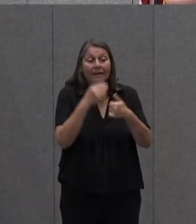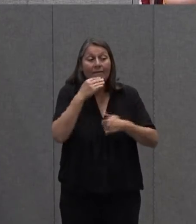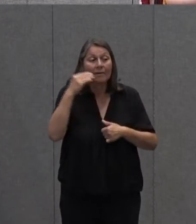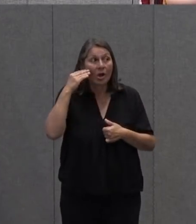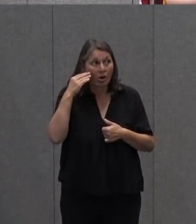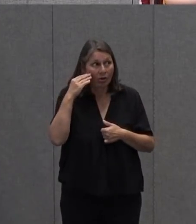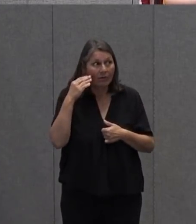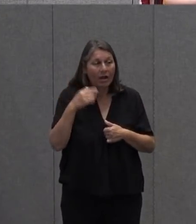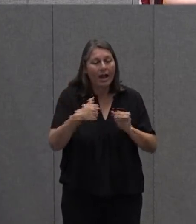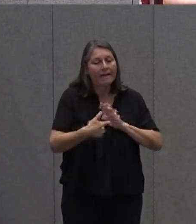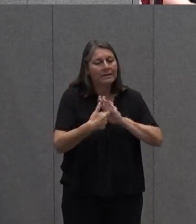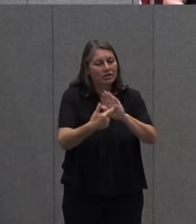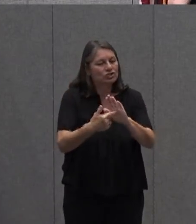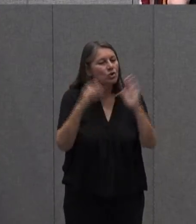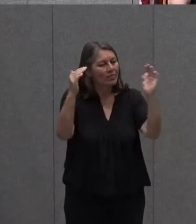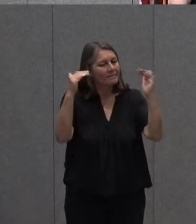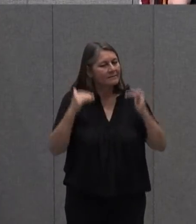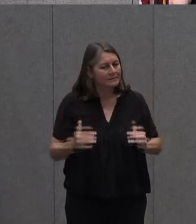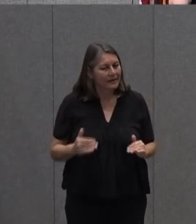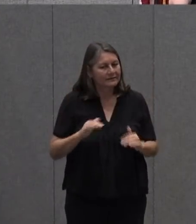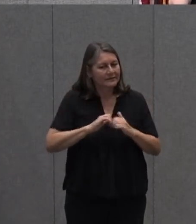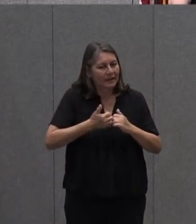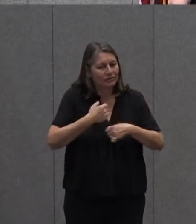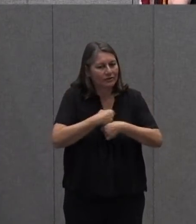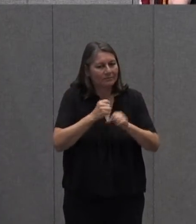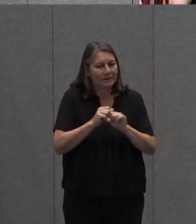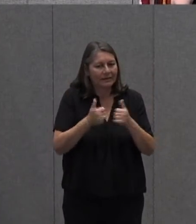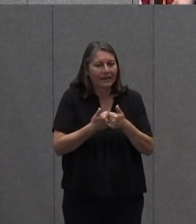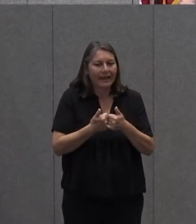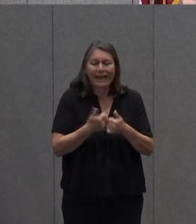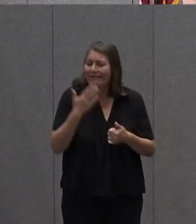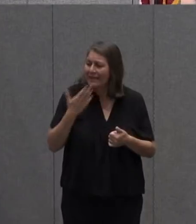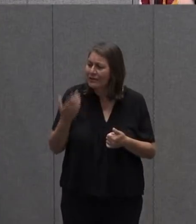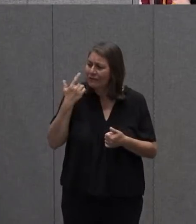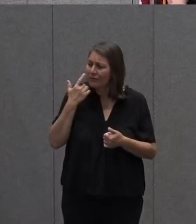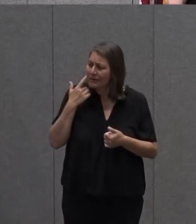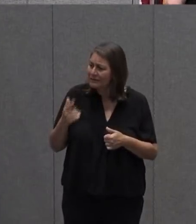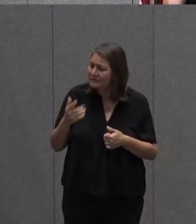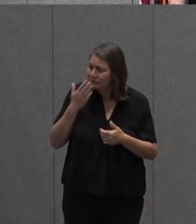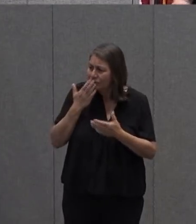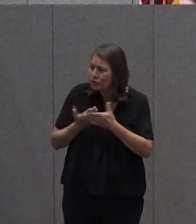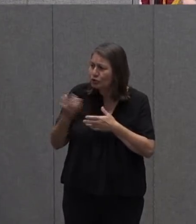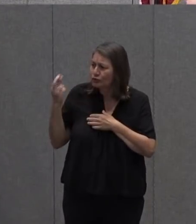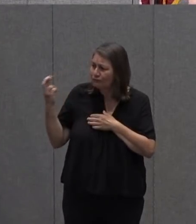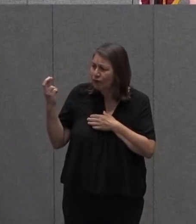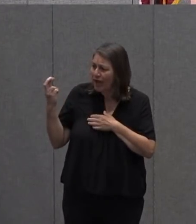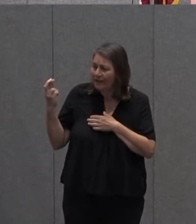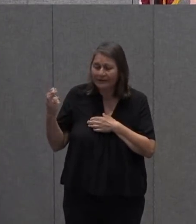I'm gonna show them next, Ms. Lori. I want to say thank you for being such a great friend. Well, thank you for inviting me. I had so much fun learning this new game.